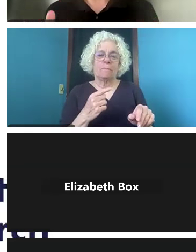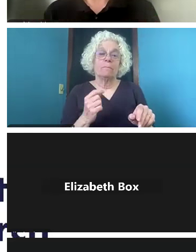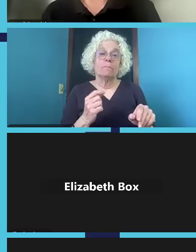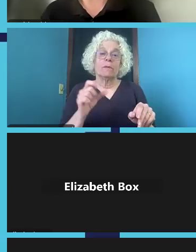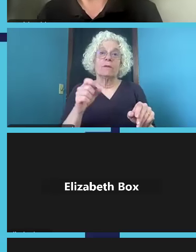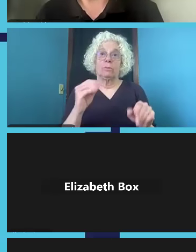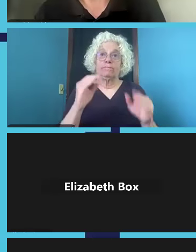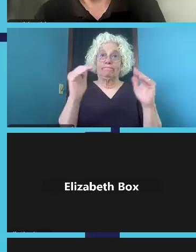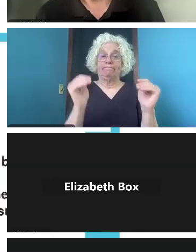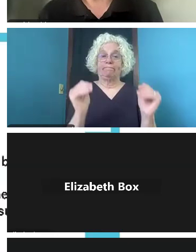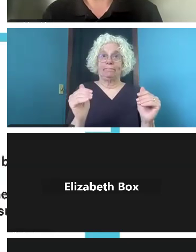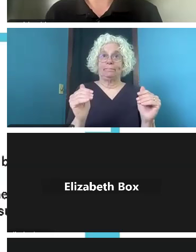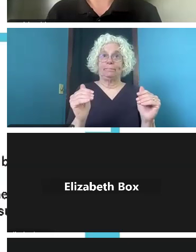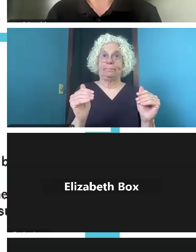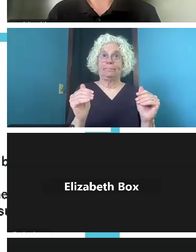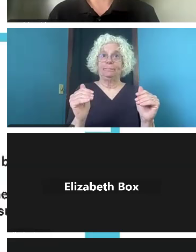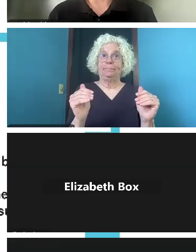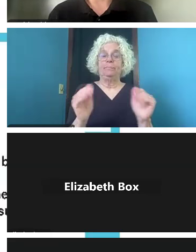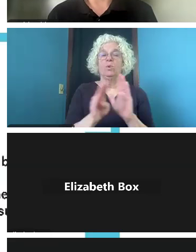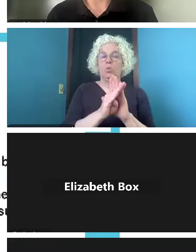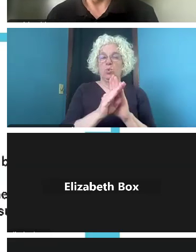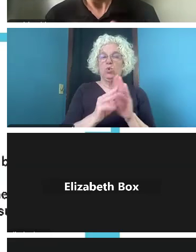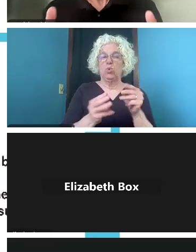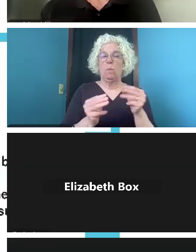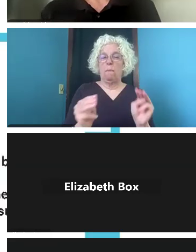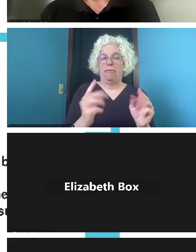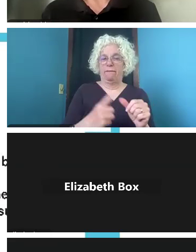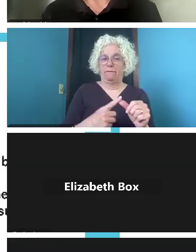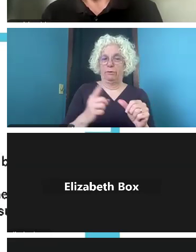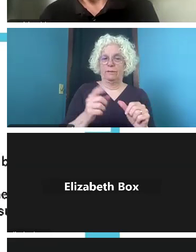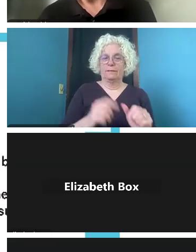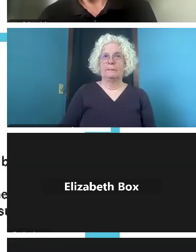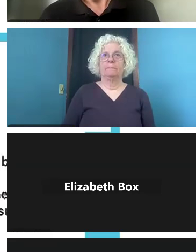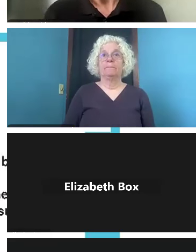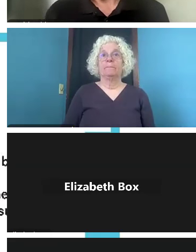So on the next slide we're going to go ahead and dive into some of our methodology.